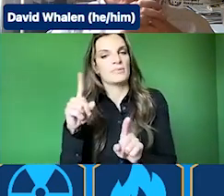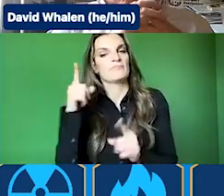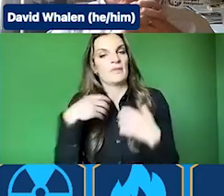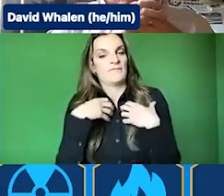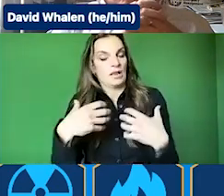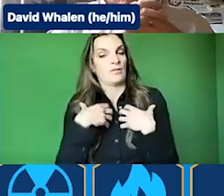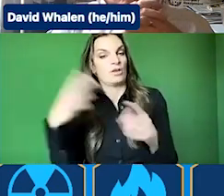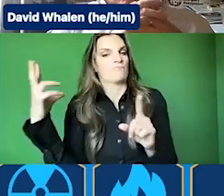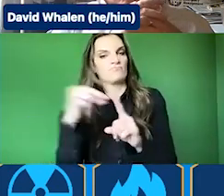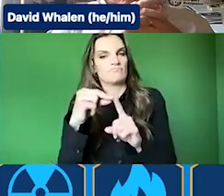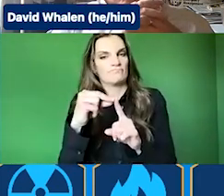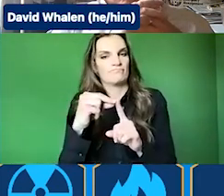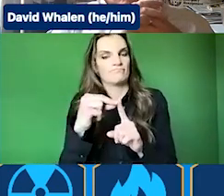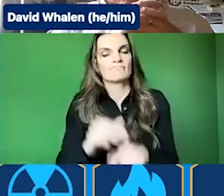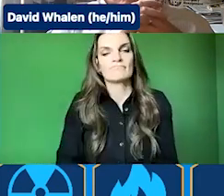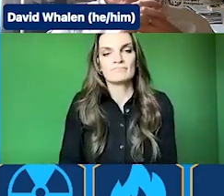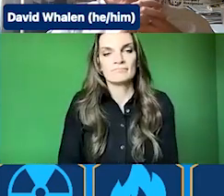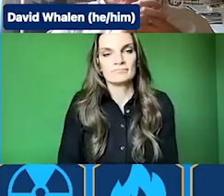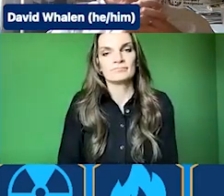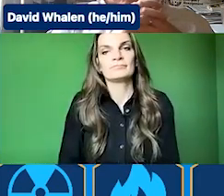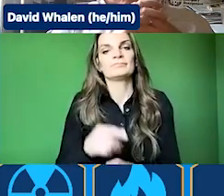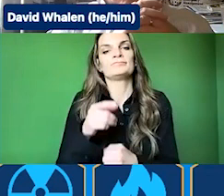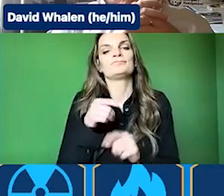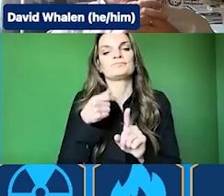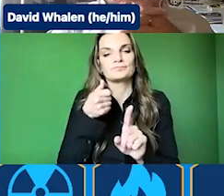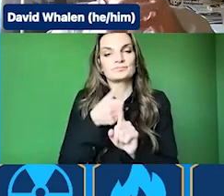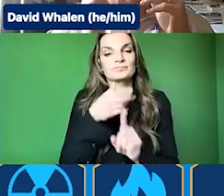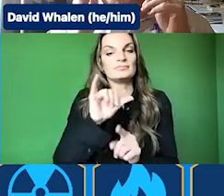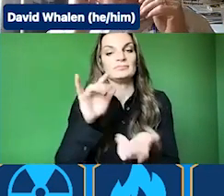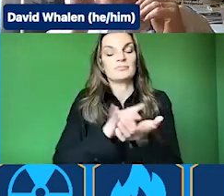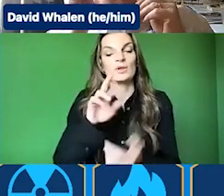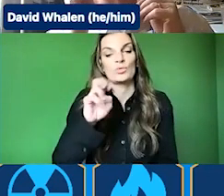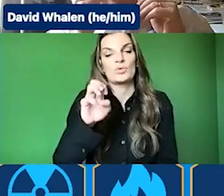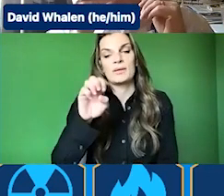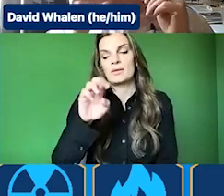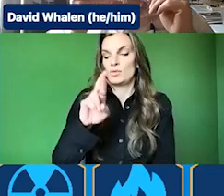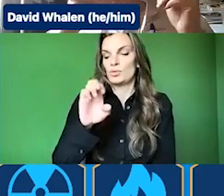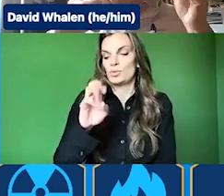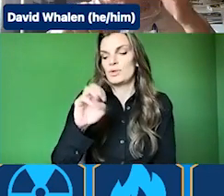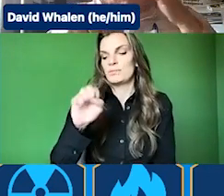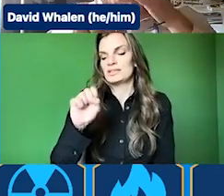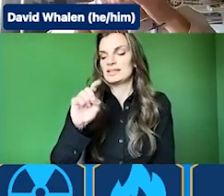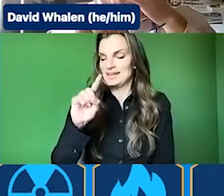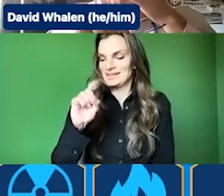Mechanical ventilation. And on Remdesivir because of doctors'